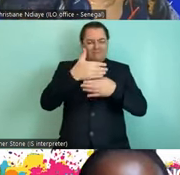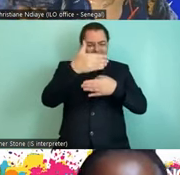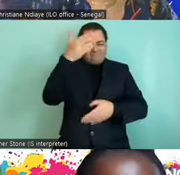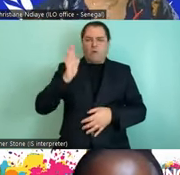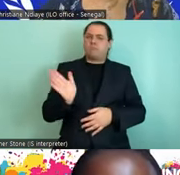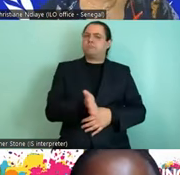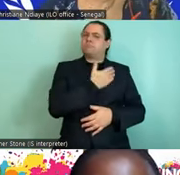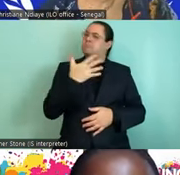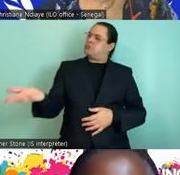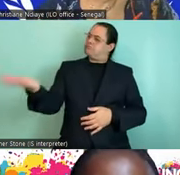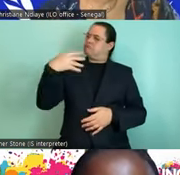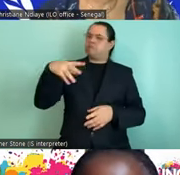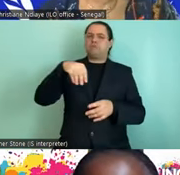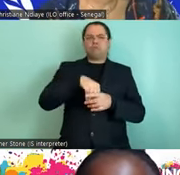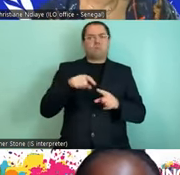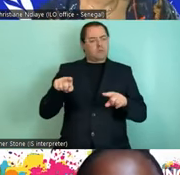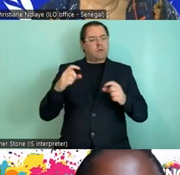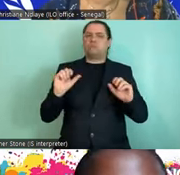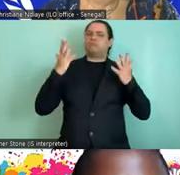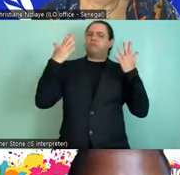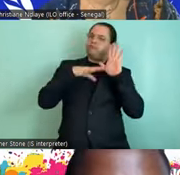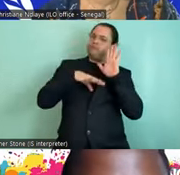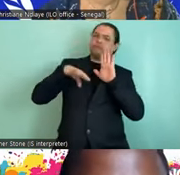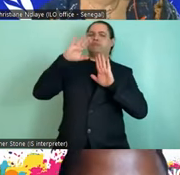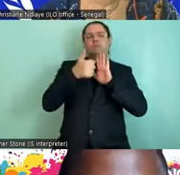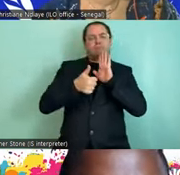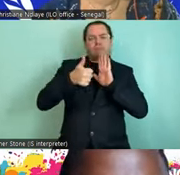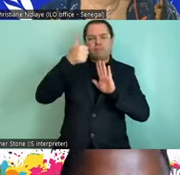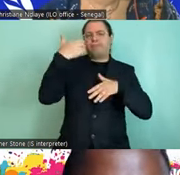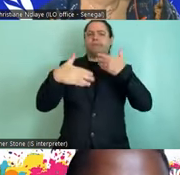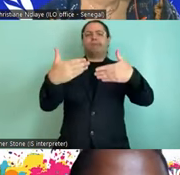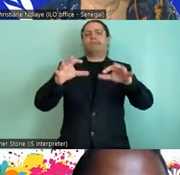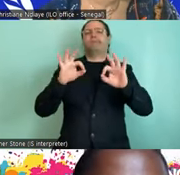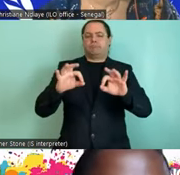10:43:03 So these are some of the pictures of the things that we've had in the top corner